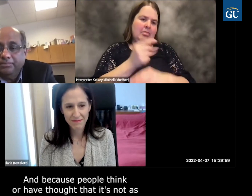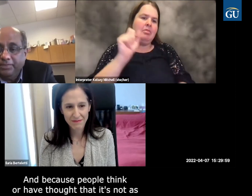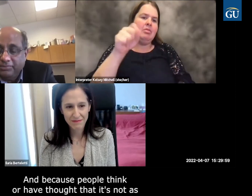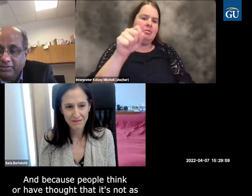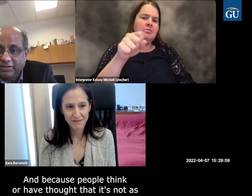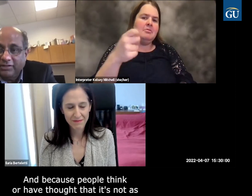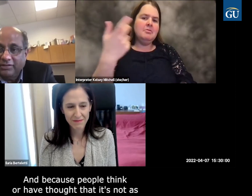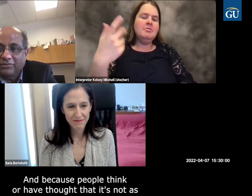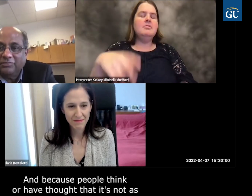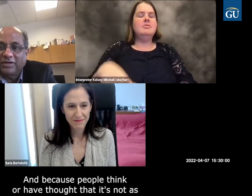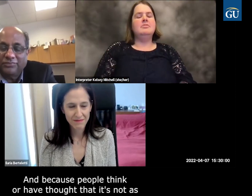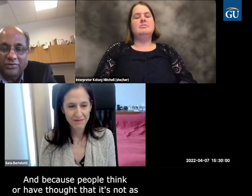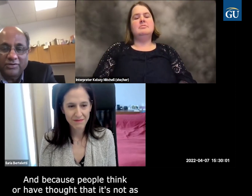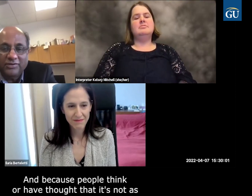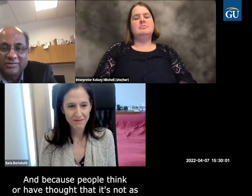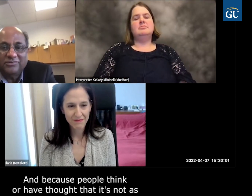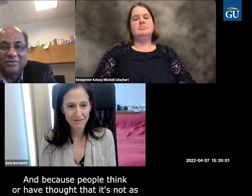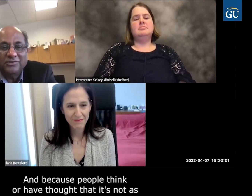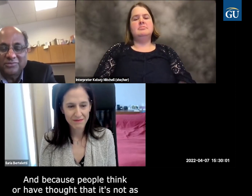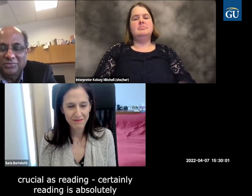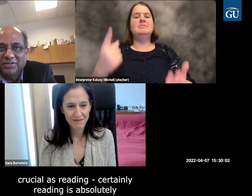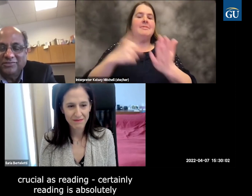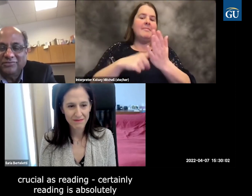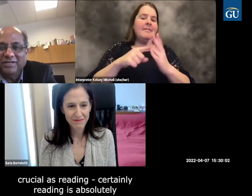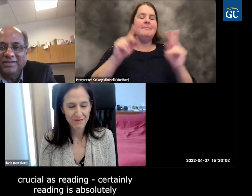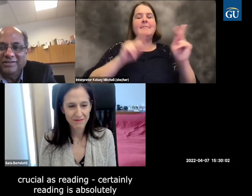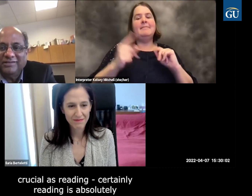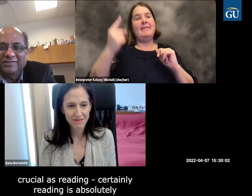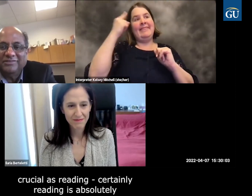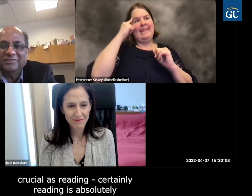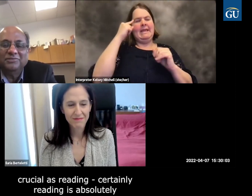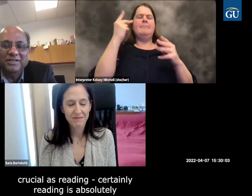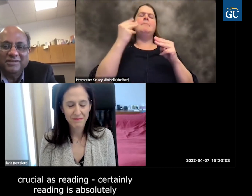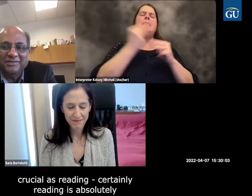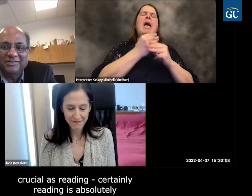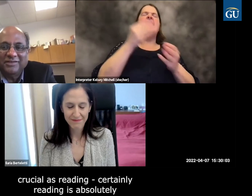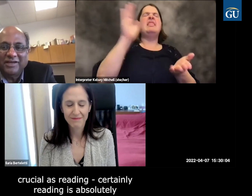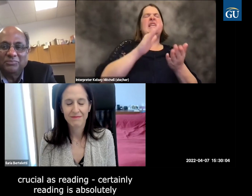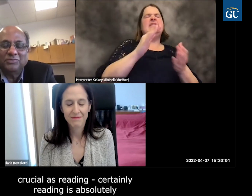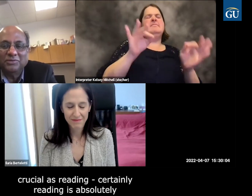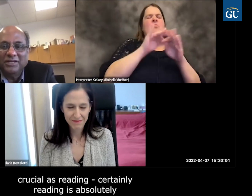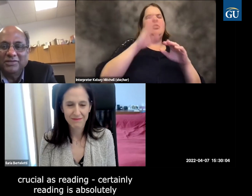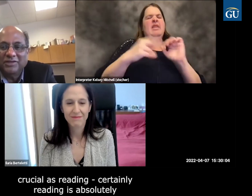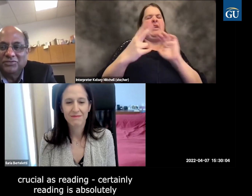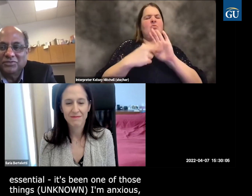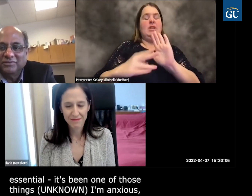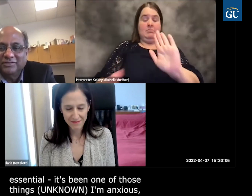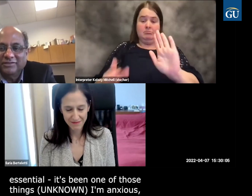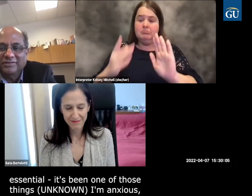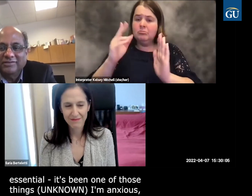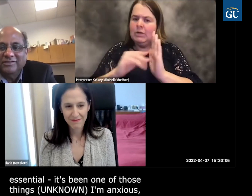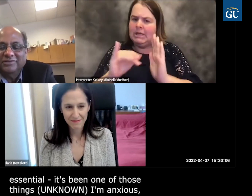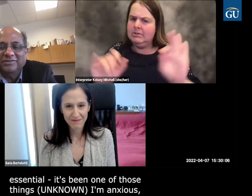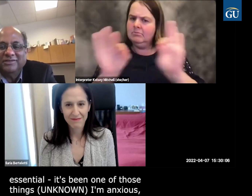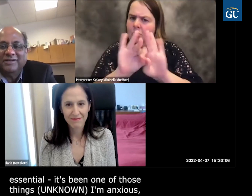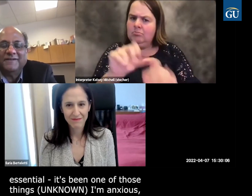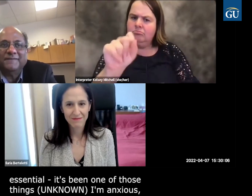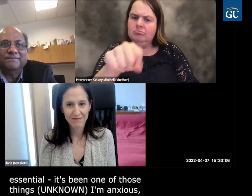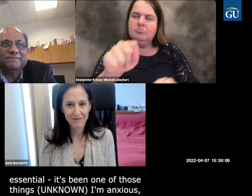people think or have thought that it's not as crucial as reading certainly reading is absolutely essential